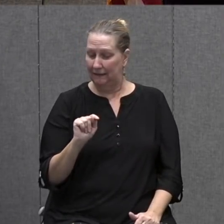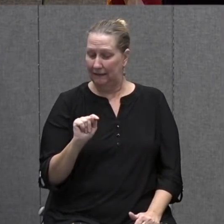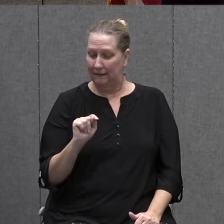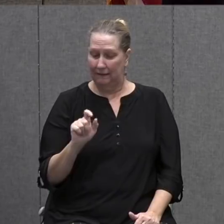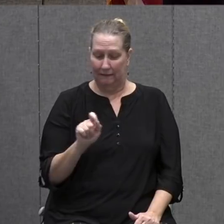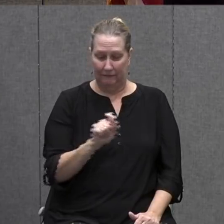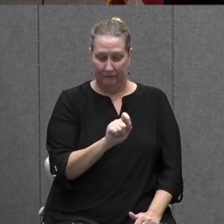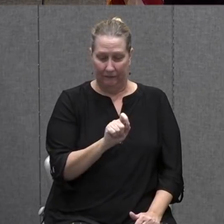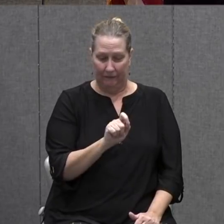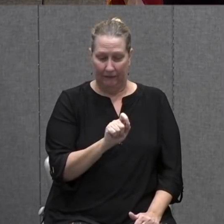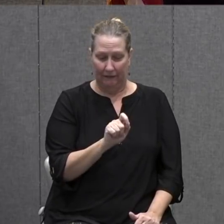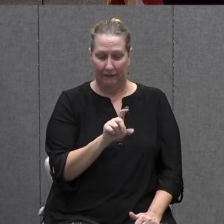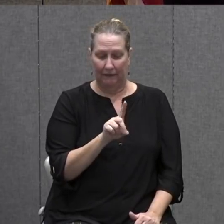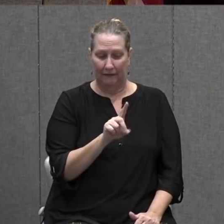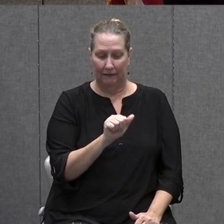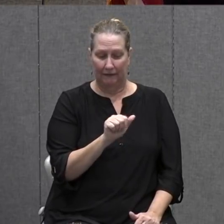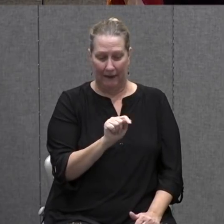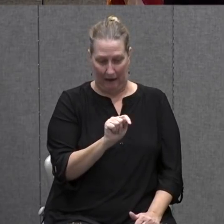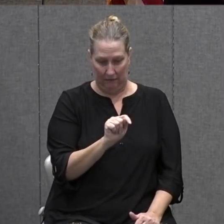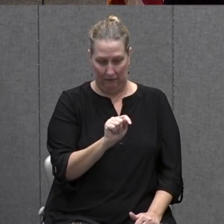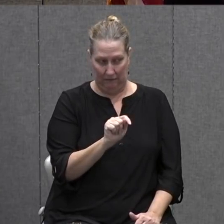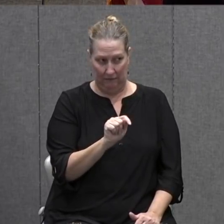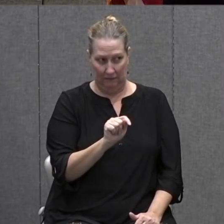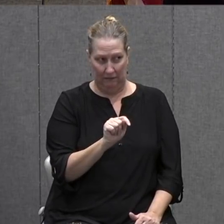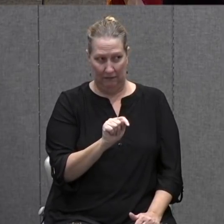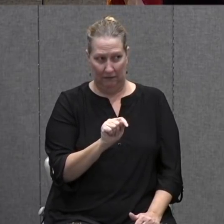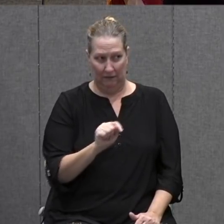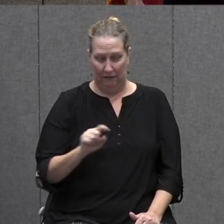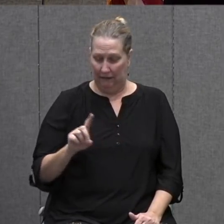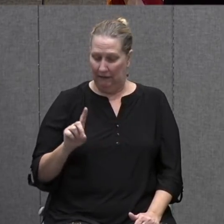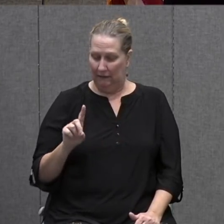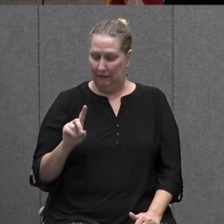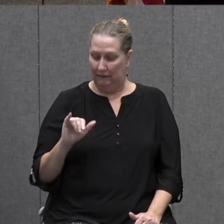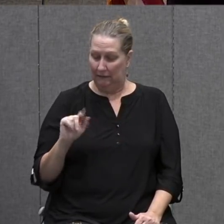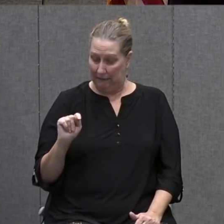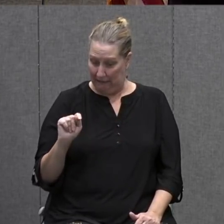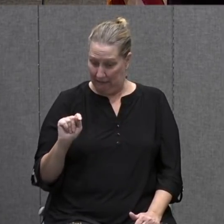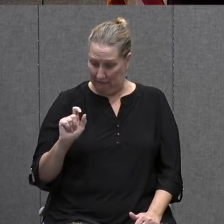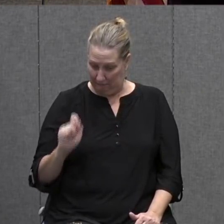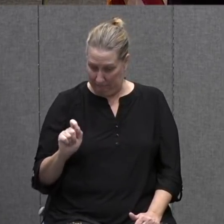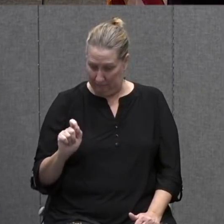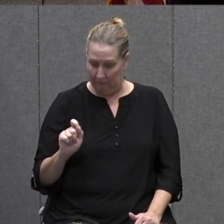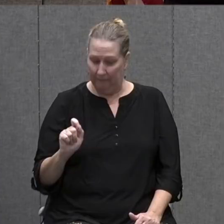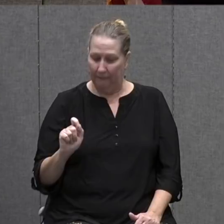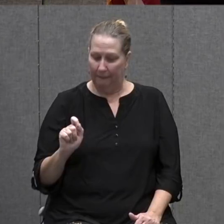And this one's shorter when we say it or hear it and this one's longer.